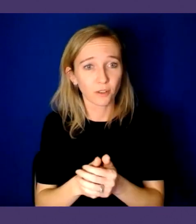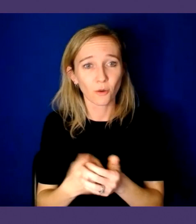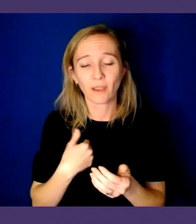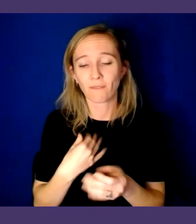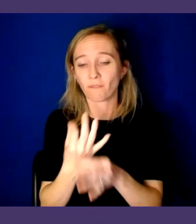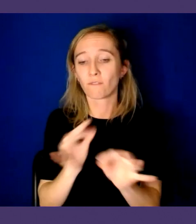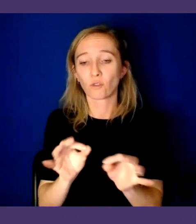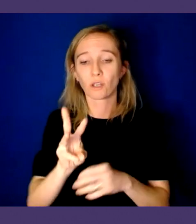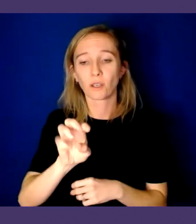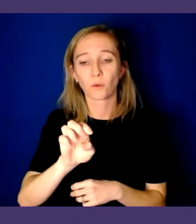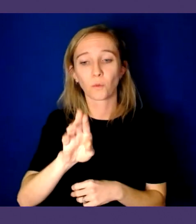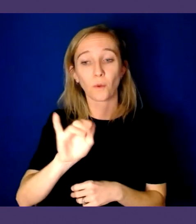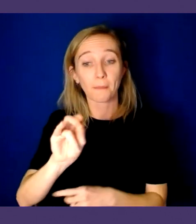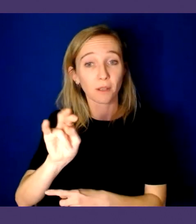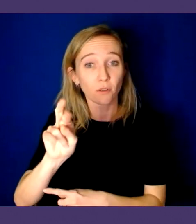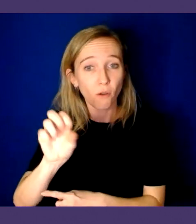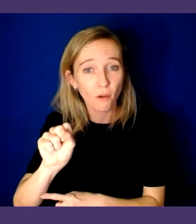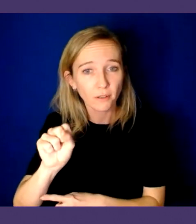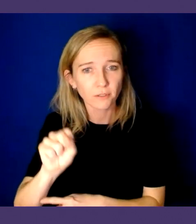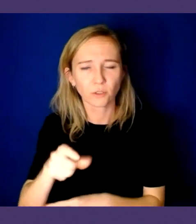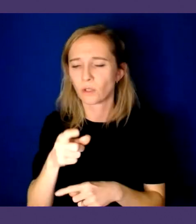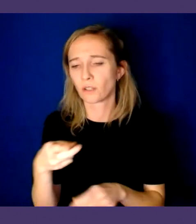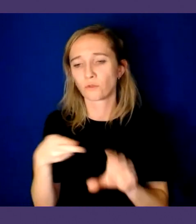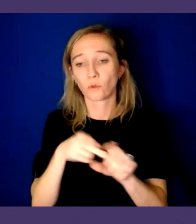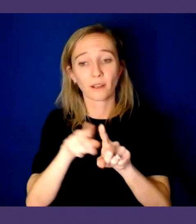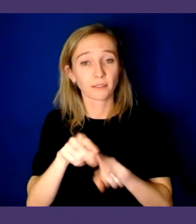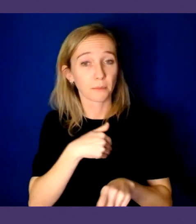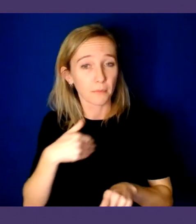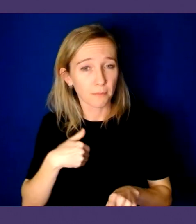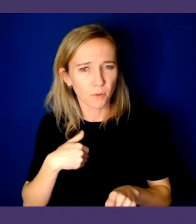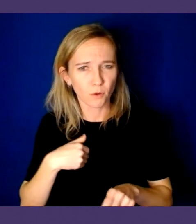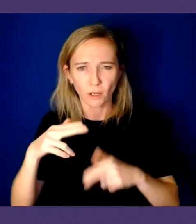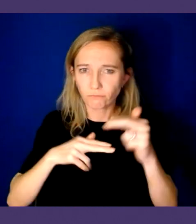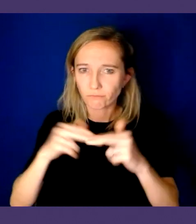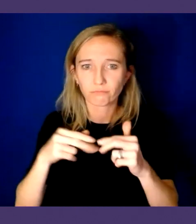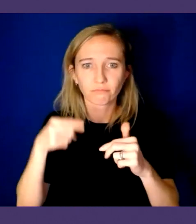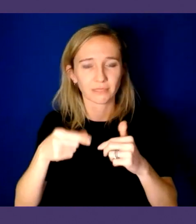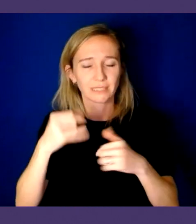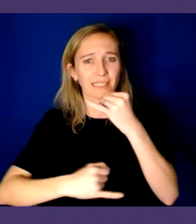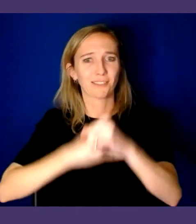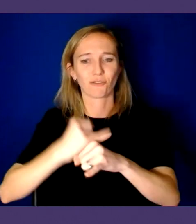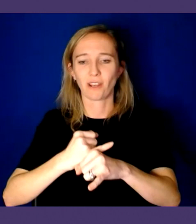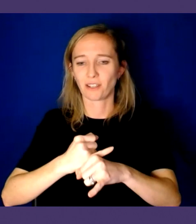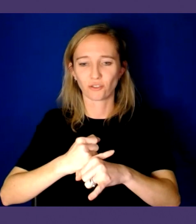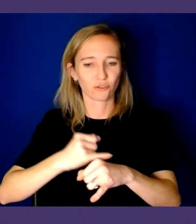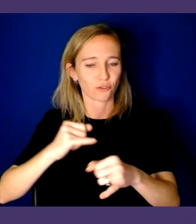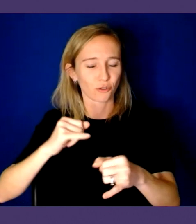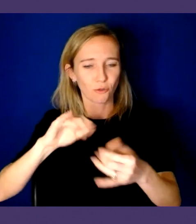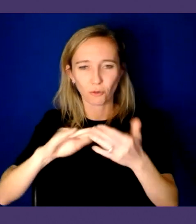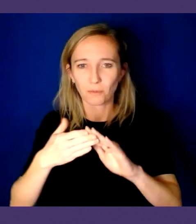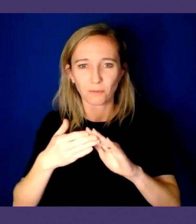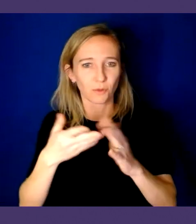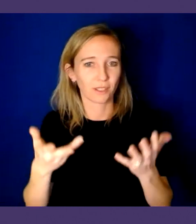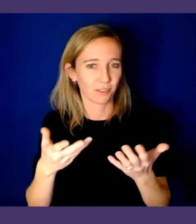You can join as a member to help continue to build this international community of Accessibility Professionals. But more importantly, we want you to encourage